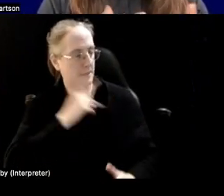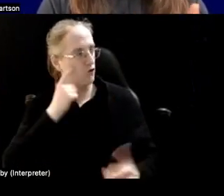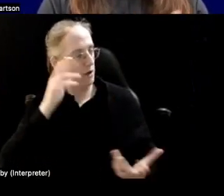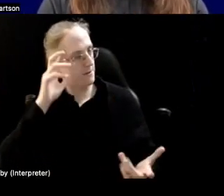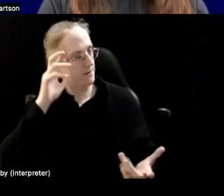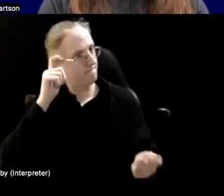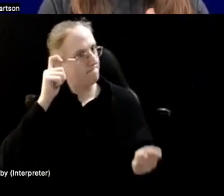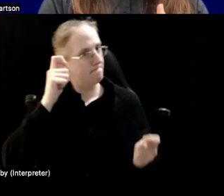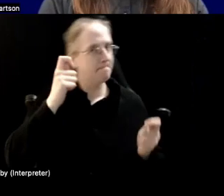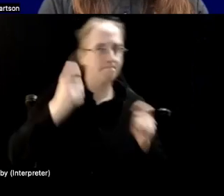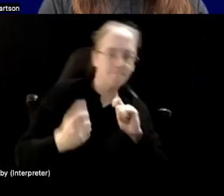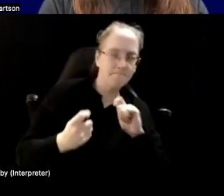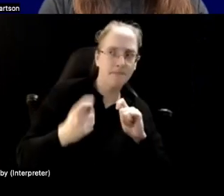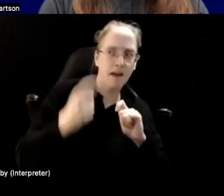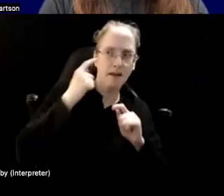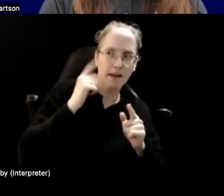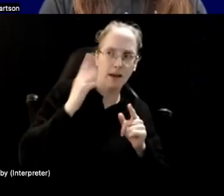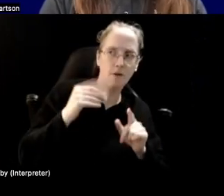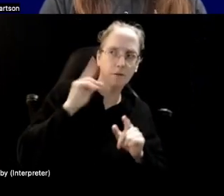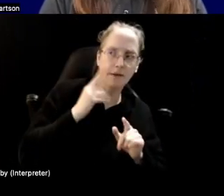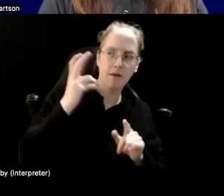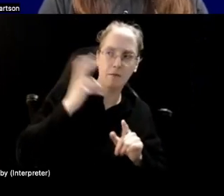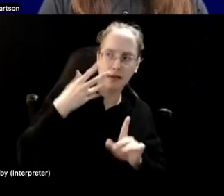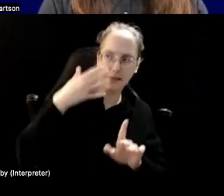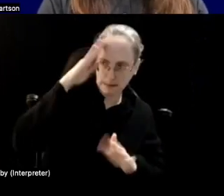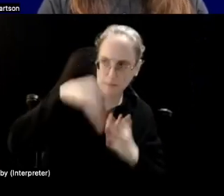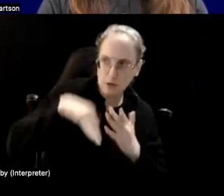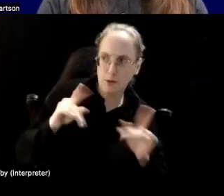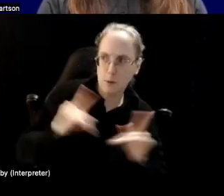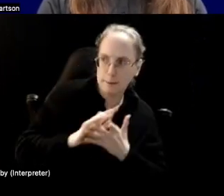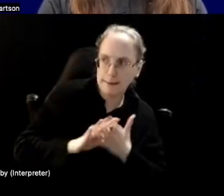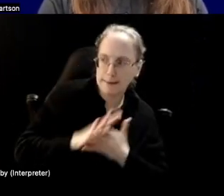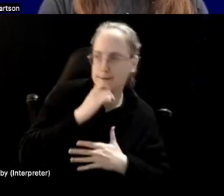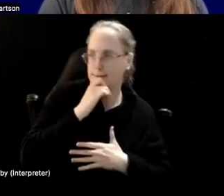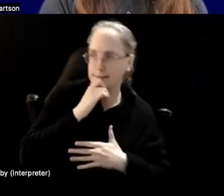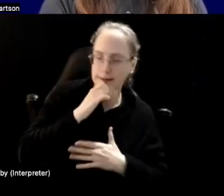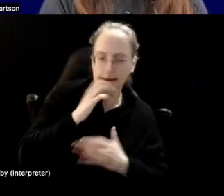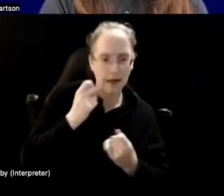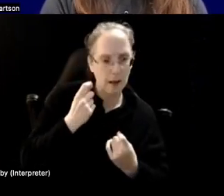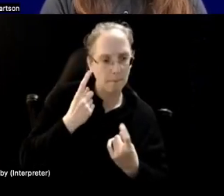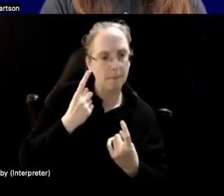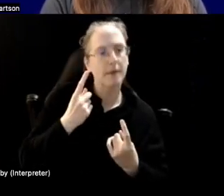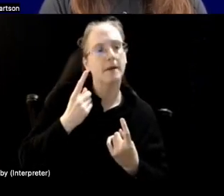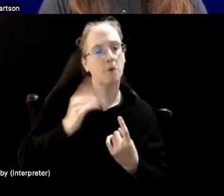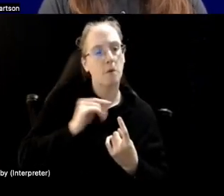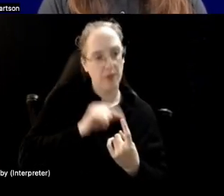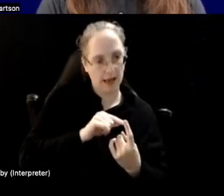deafblind experience as much as possible to gain whatever understanding they can from that and you